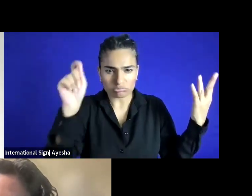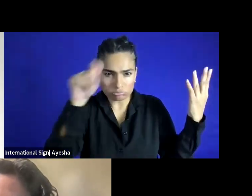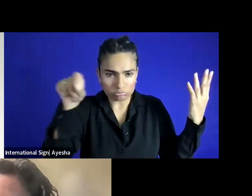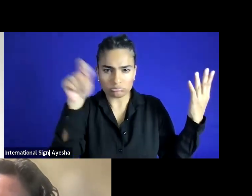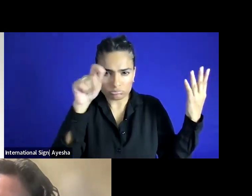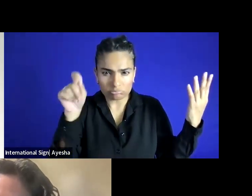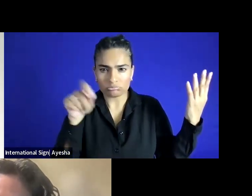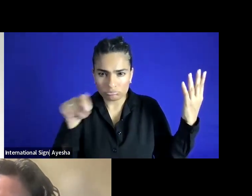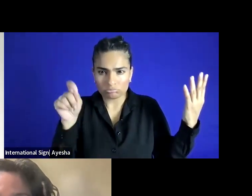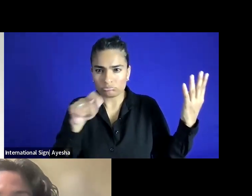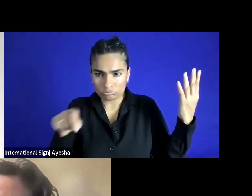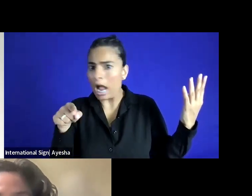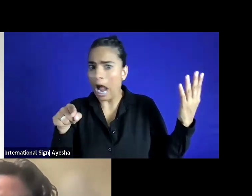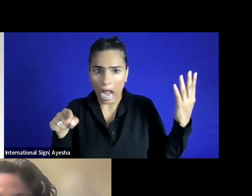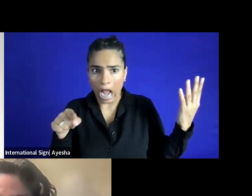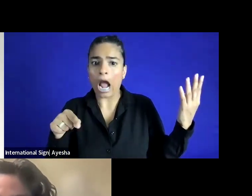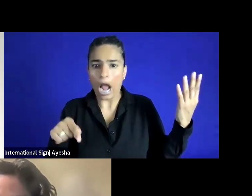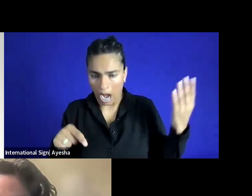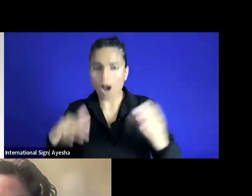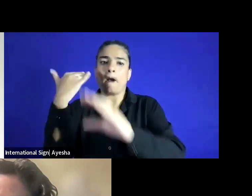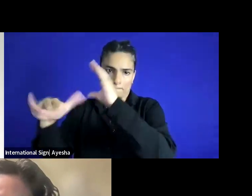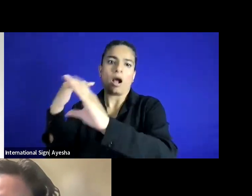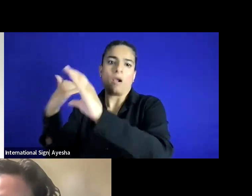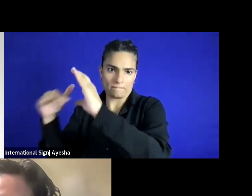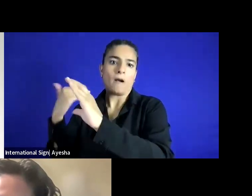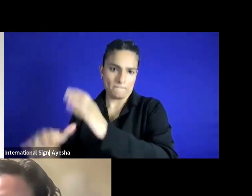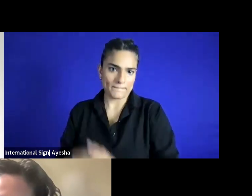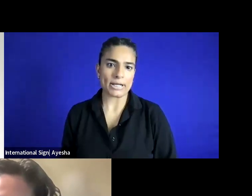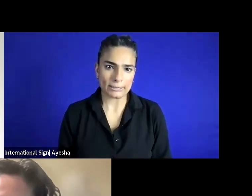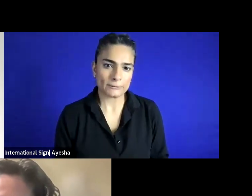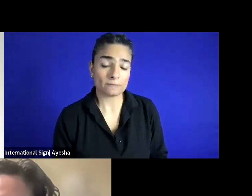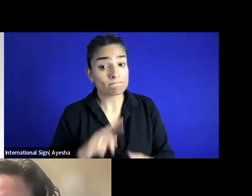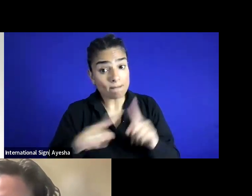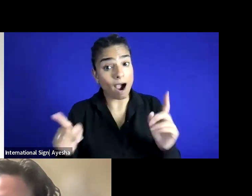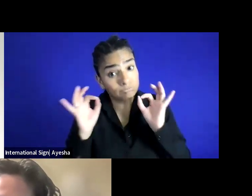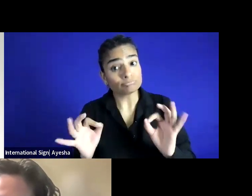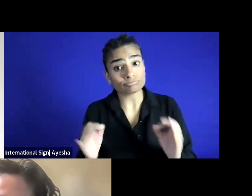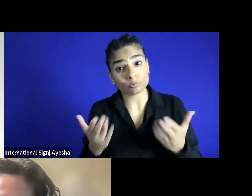And, yes, they should expect to get an email within 24. Actually, within the next few hours.